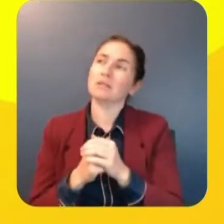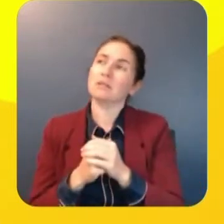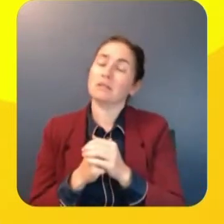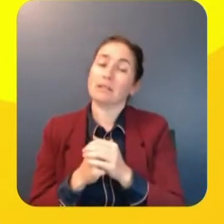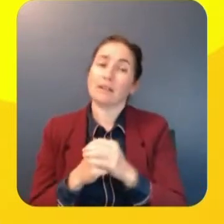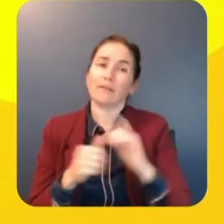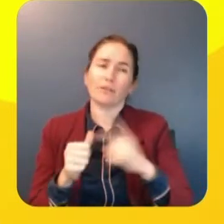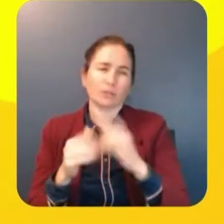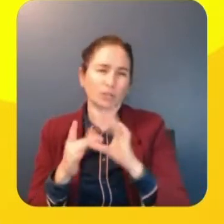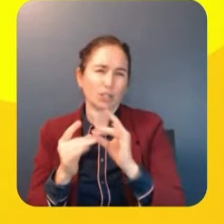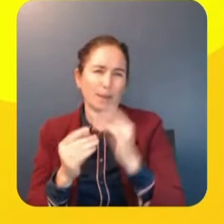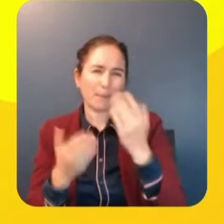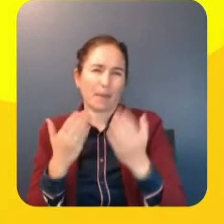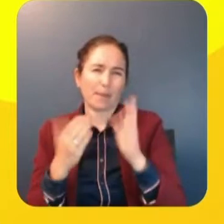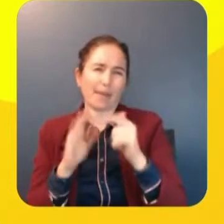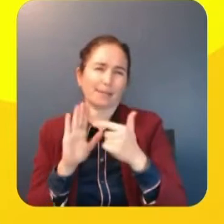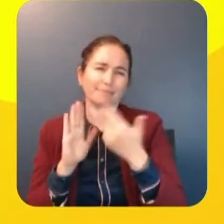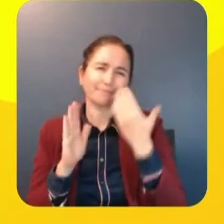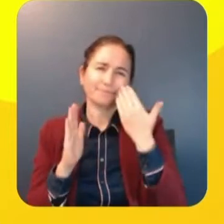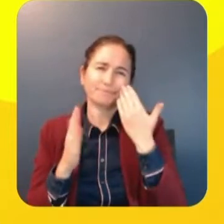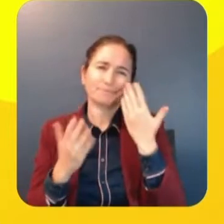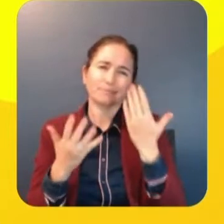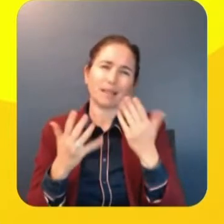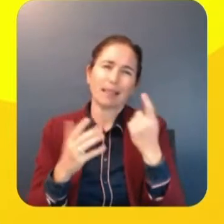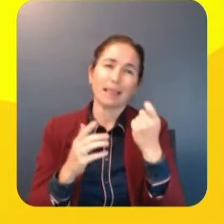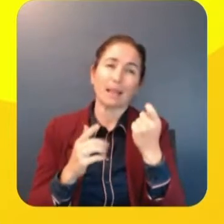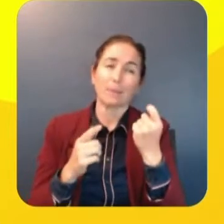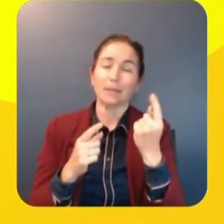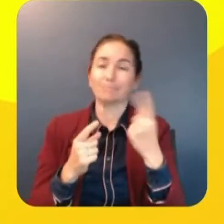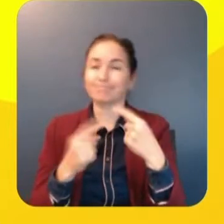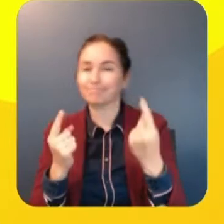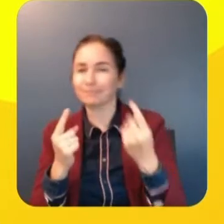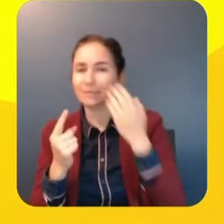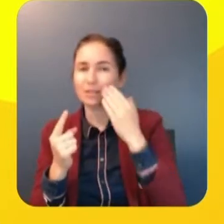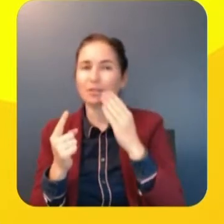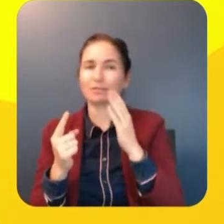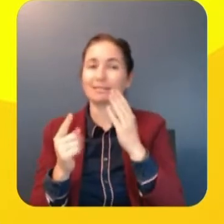speaks maybe a little controversial, speaks against the ACT report that I love the ACT report.